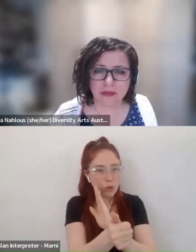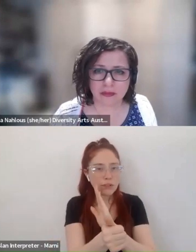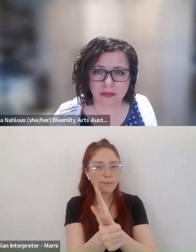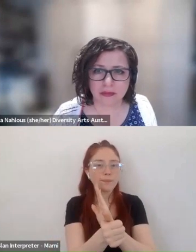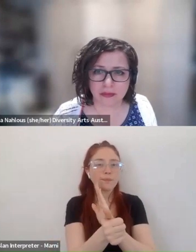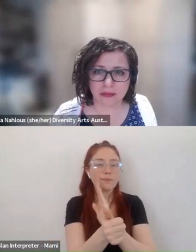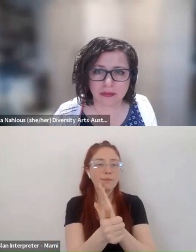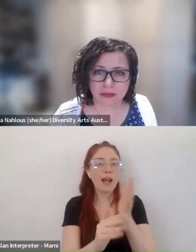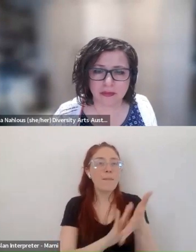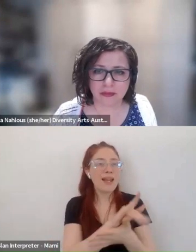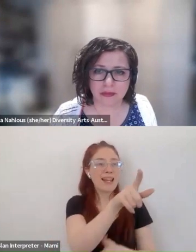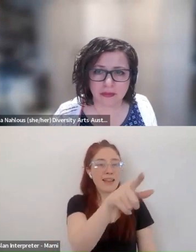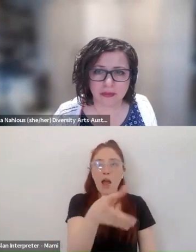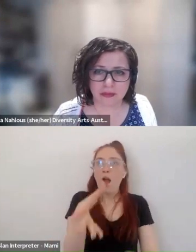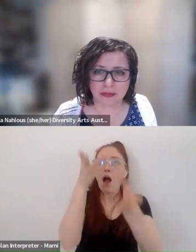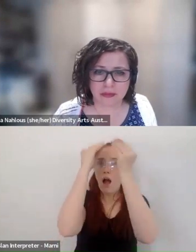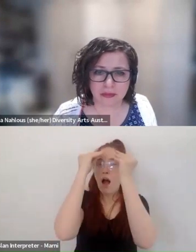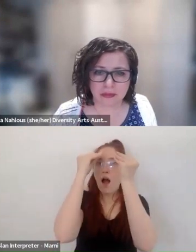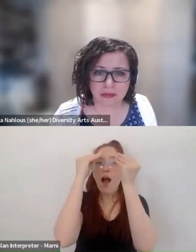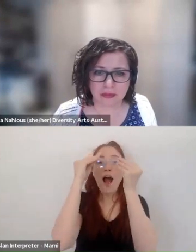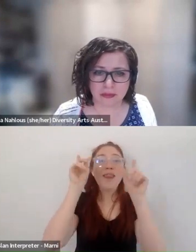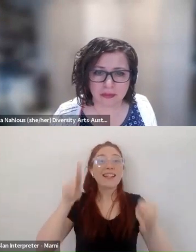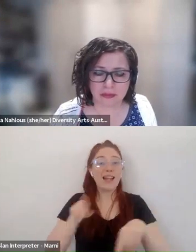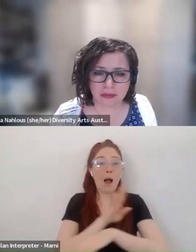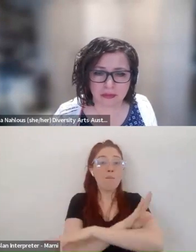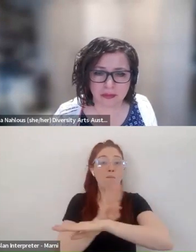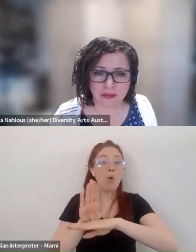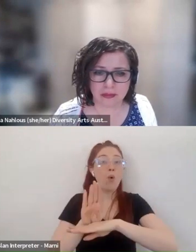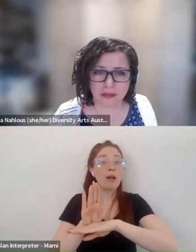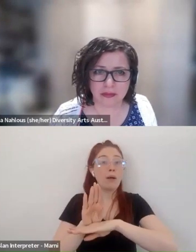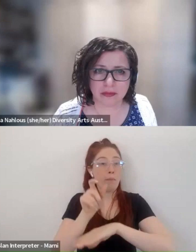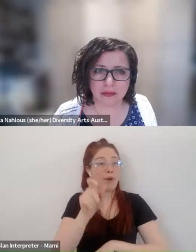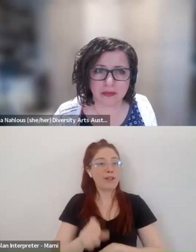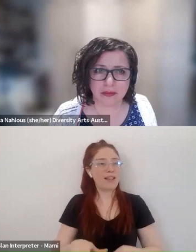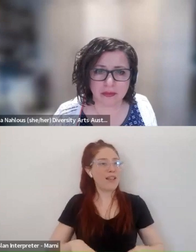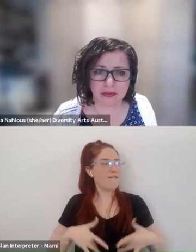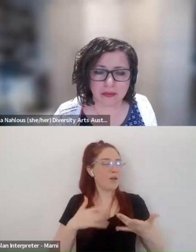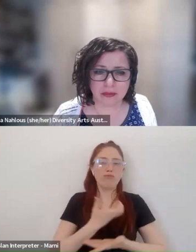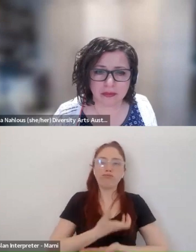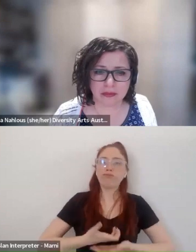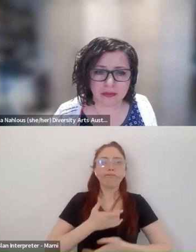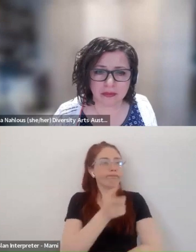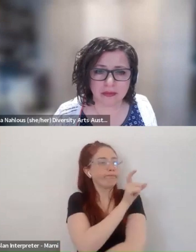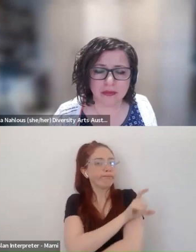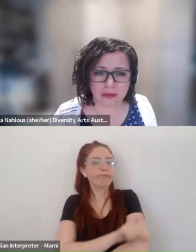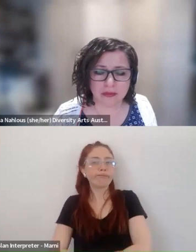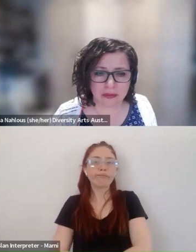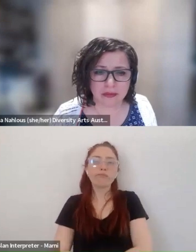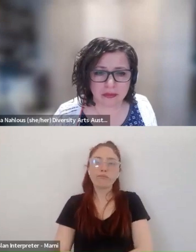confident and comfortable to Yeah, to input to share opinions